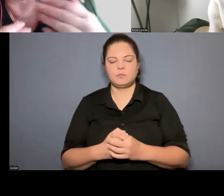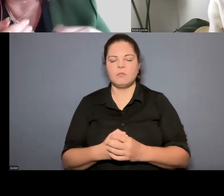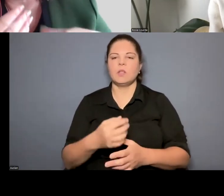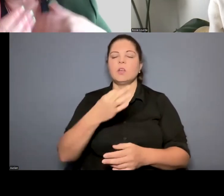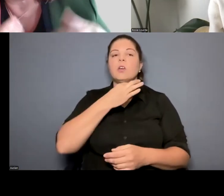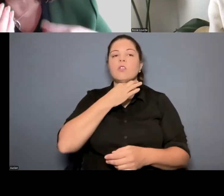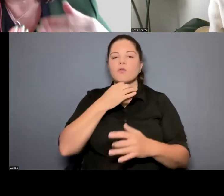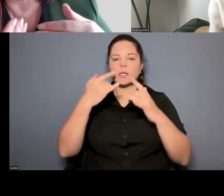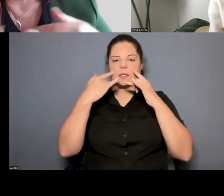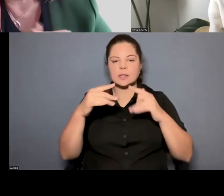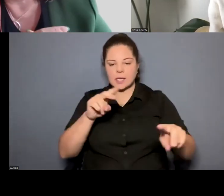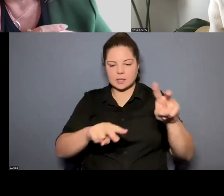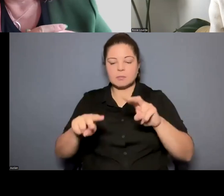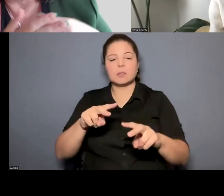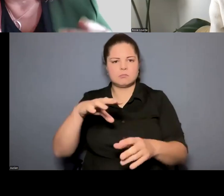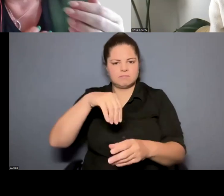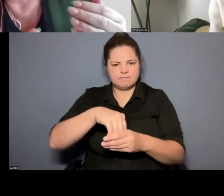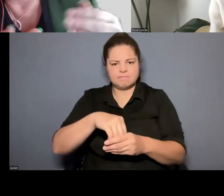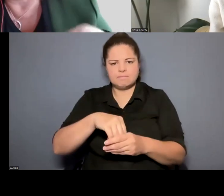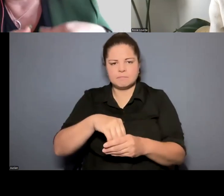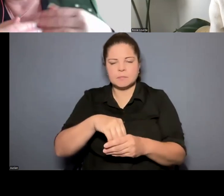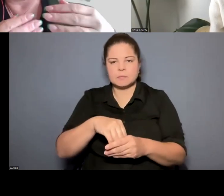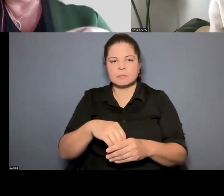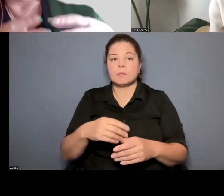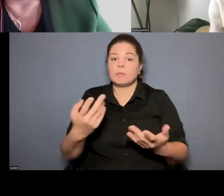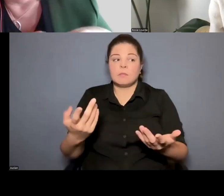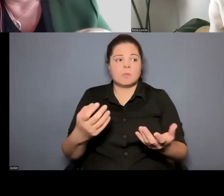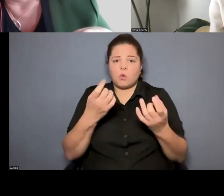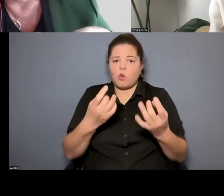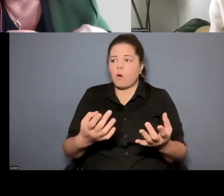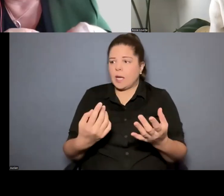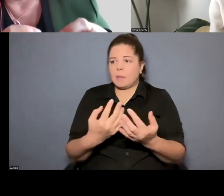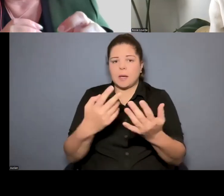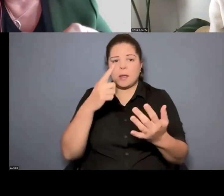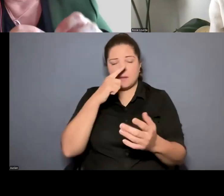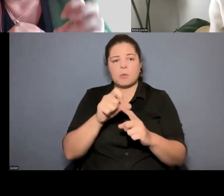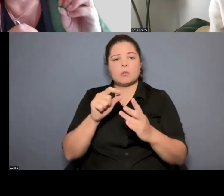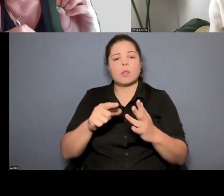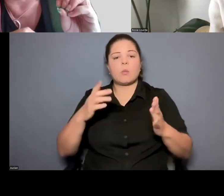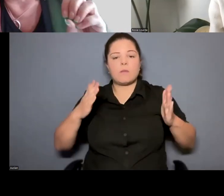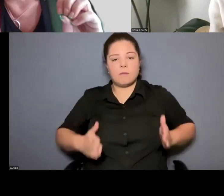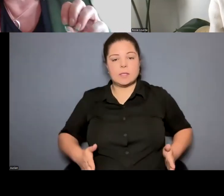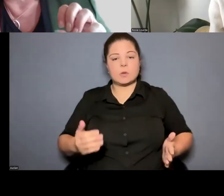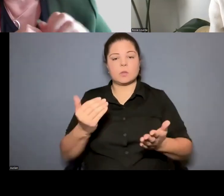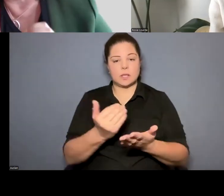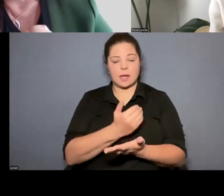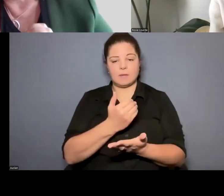and people do it with physical safety. One of the great things is that, the industries I've worked